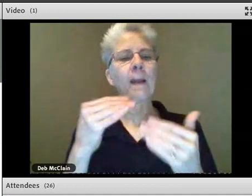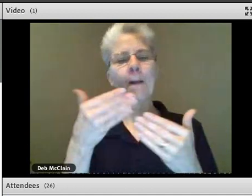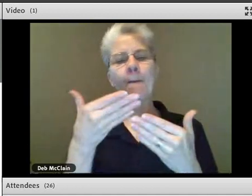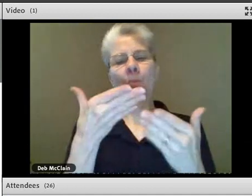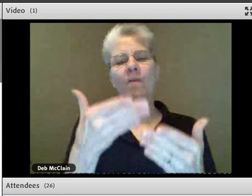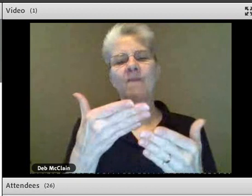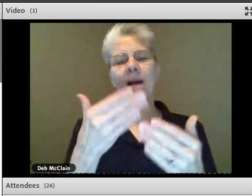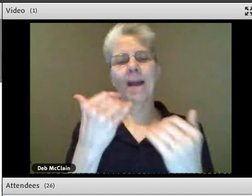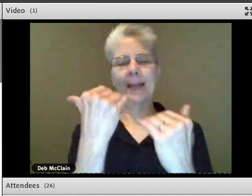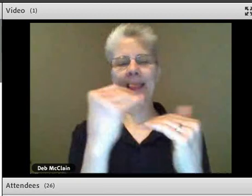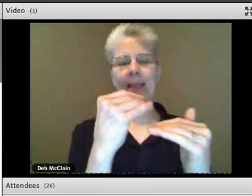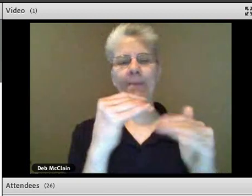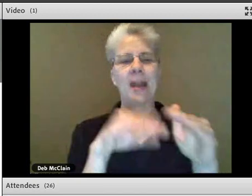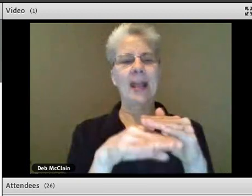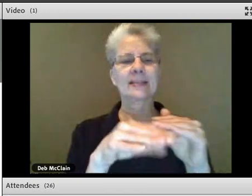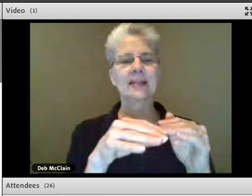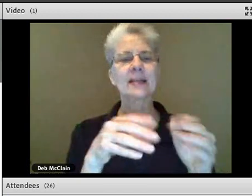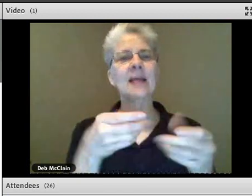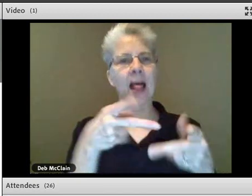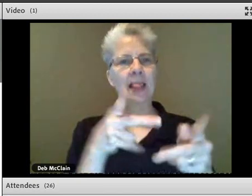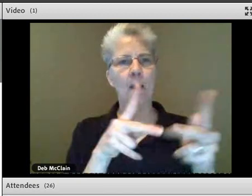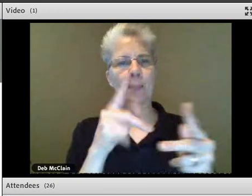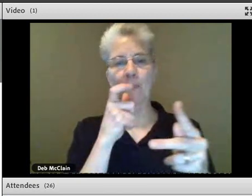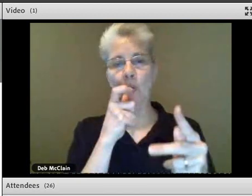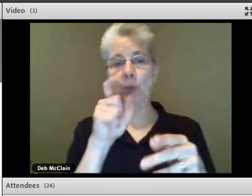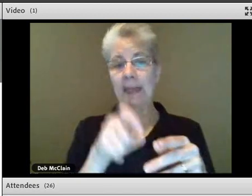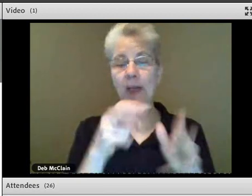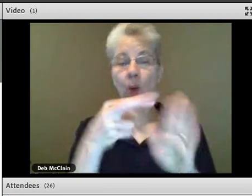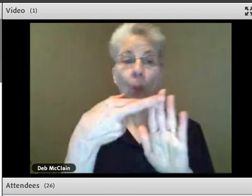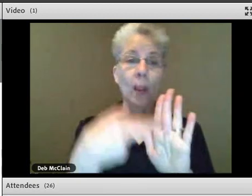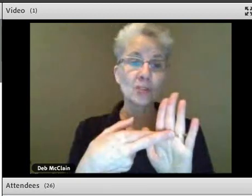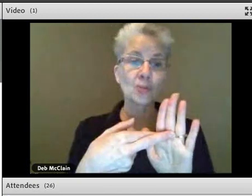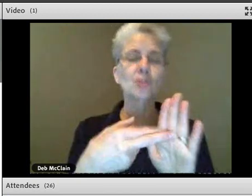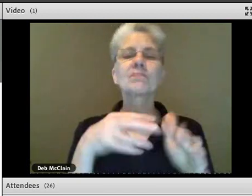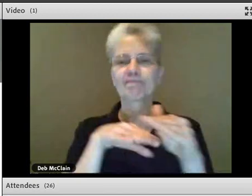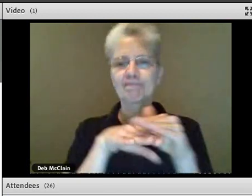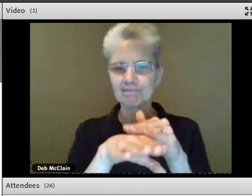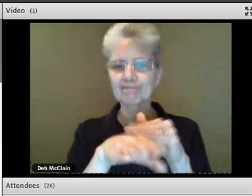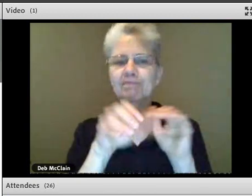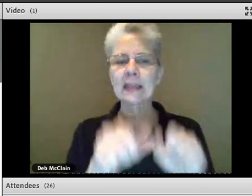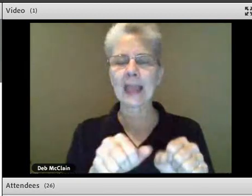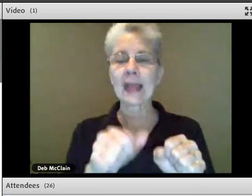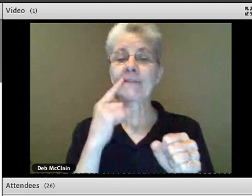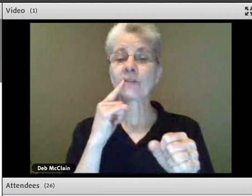to give content to those who will need it or those who register. For instance, if you were doing staff training,